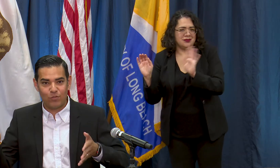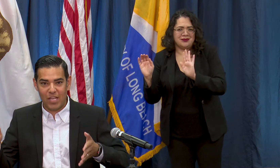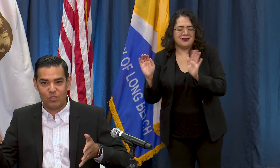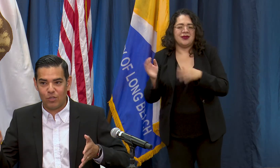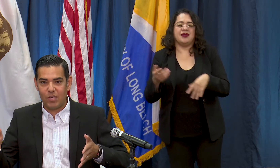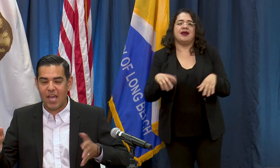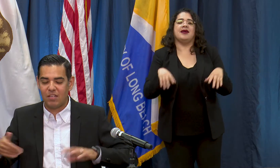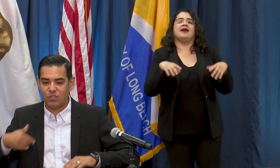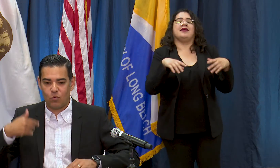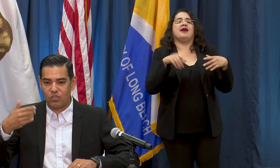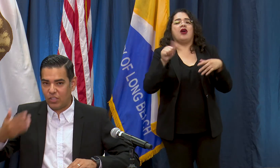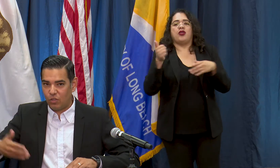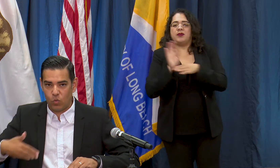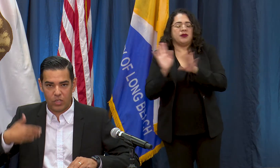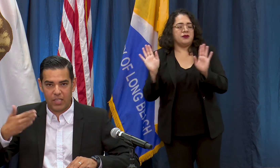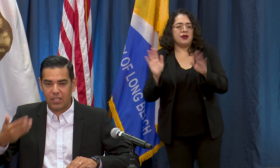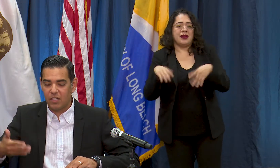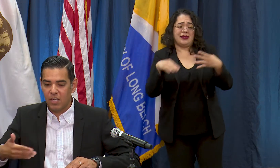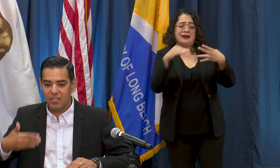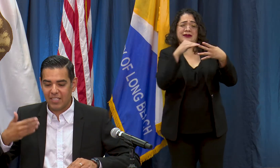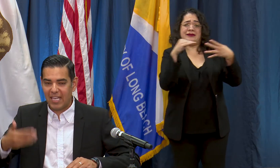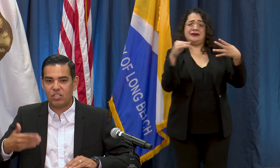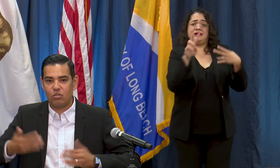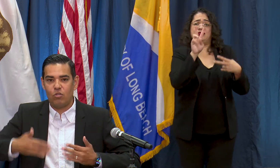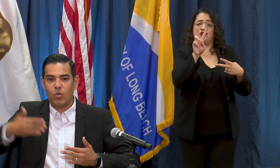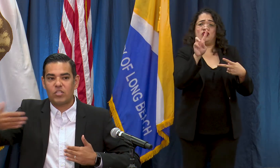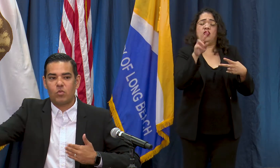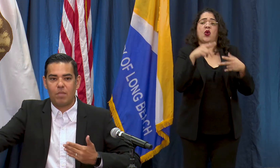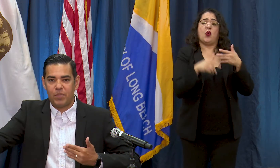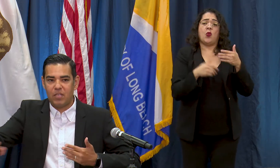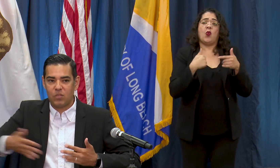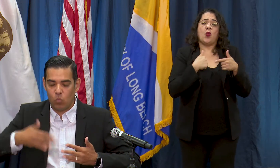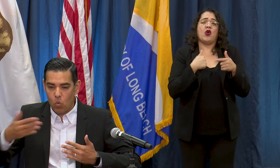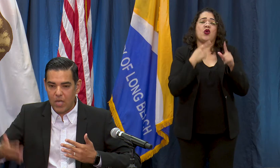stage two yet and so we're still working to get to the restaurant piece and once